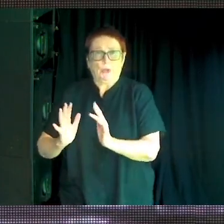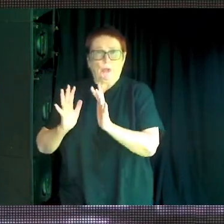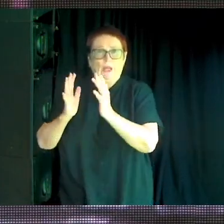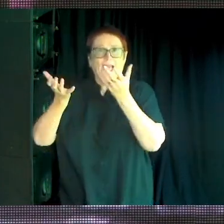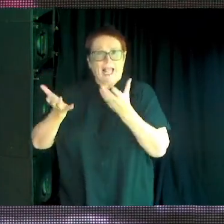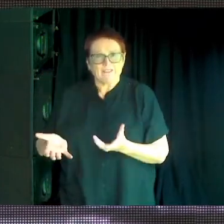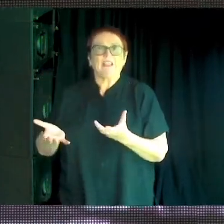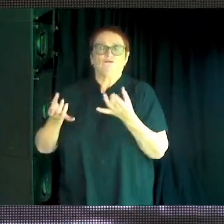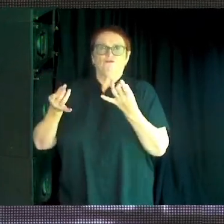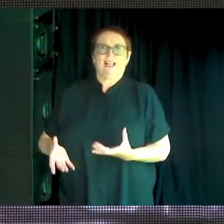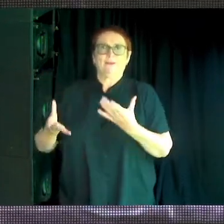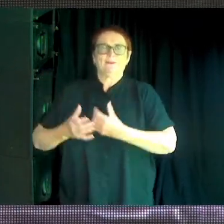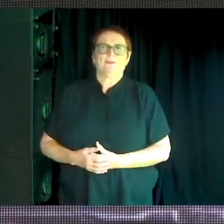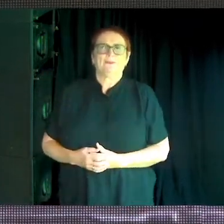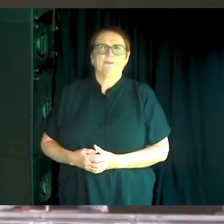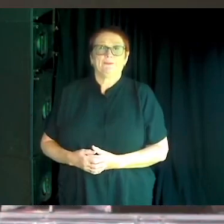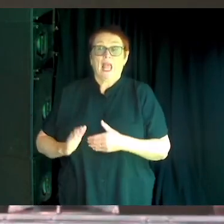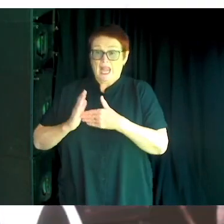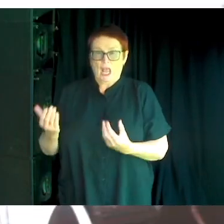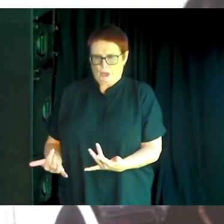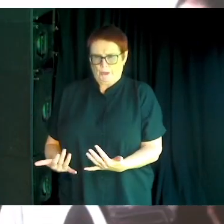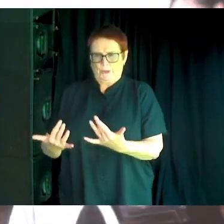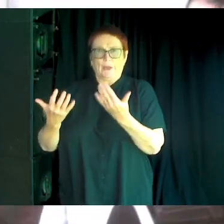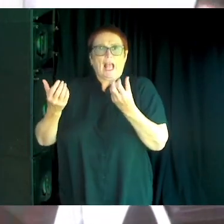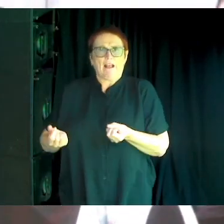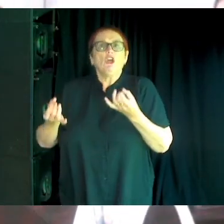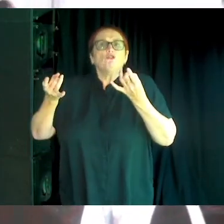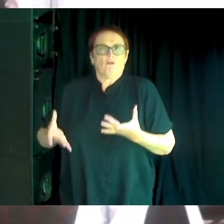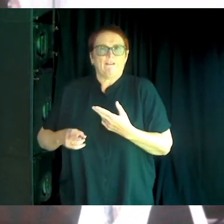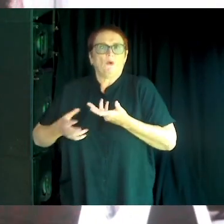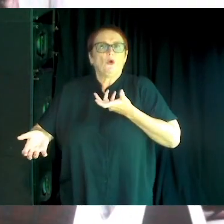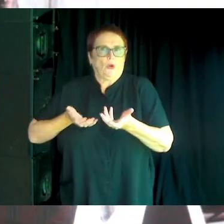it's ready so this one is smoking now so which means this is ready once you've done that add a